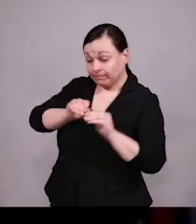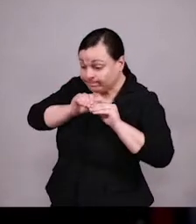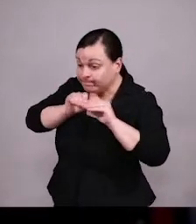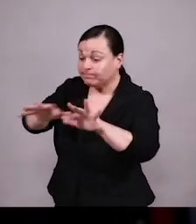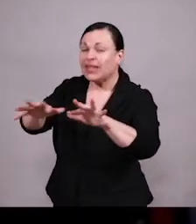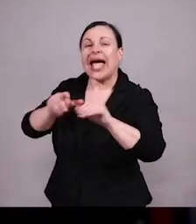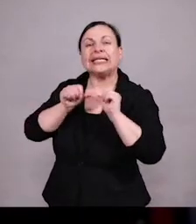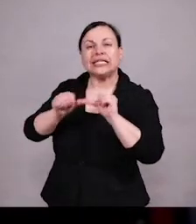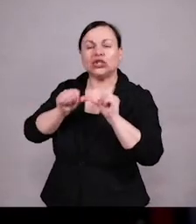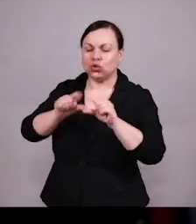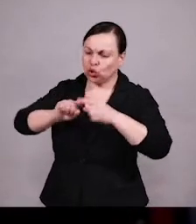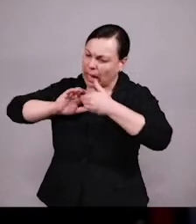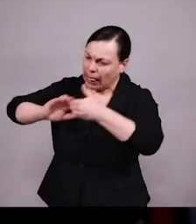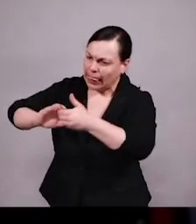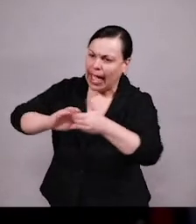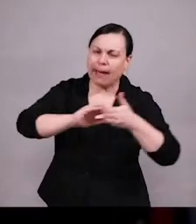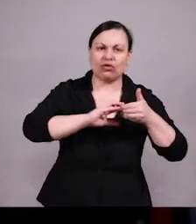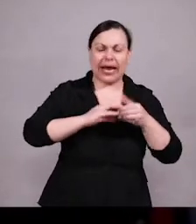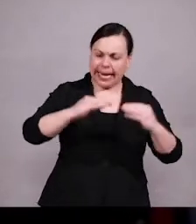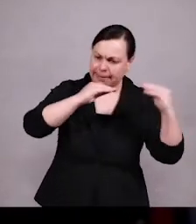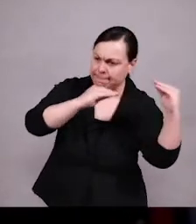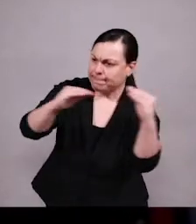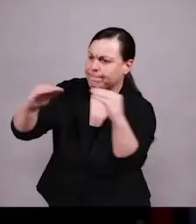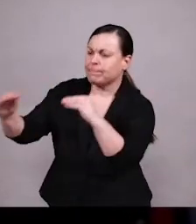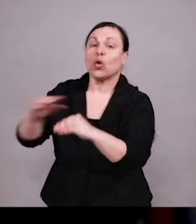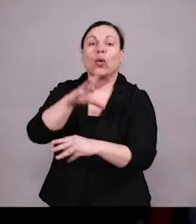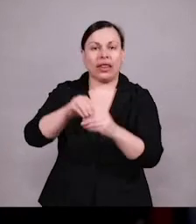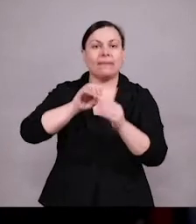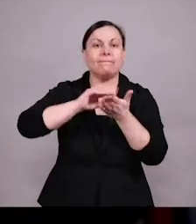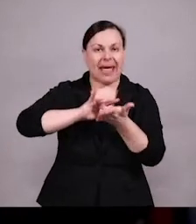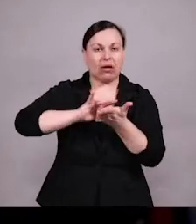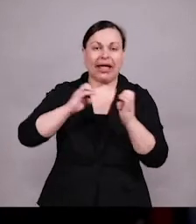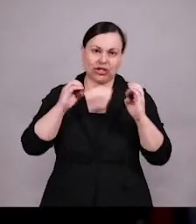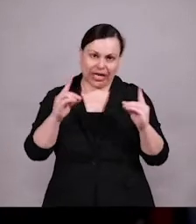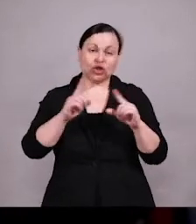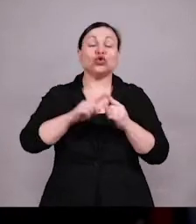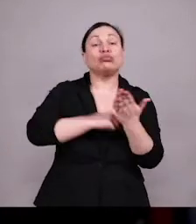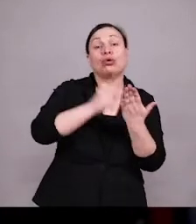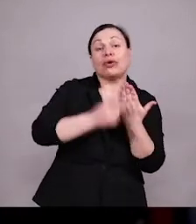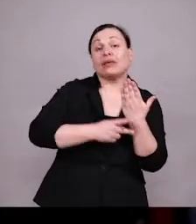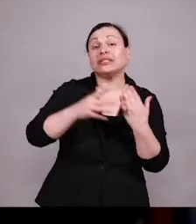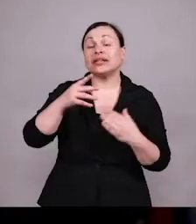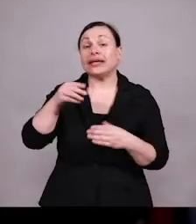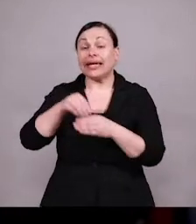the development of ECHO's collaborative model of medical education to programs in Africa and India.